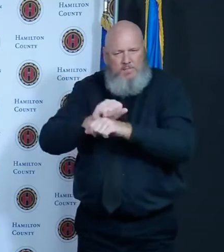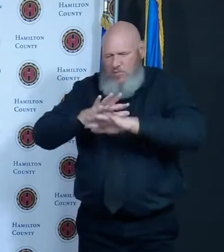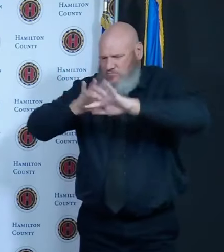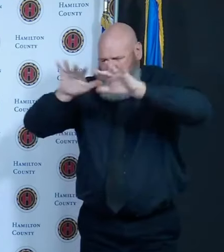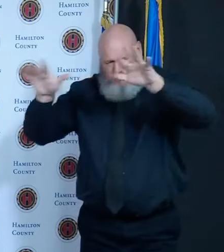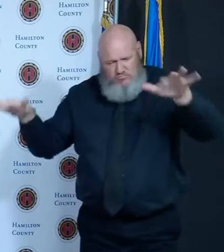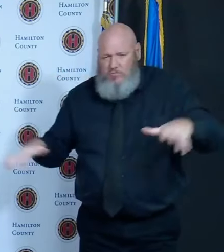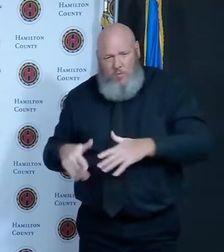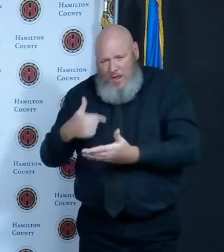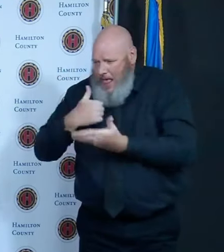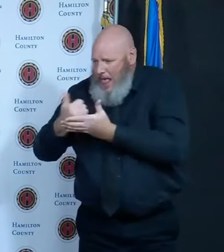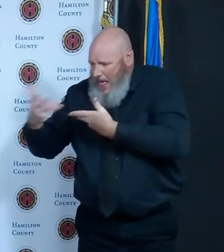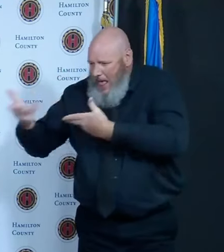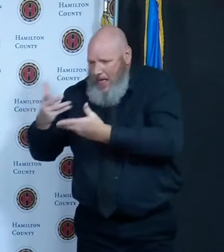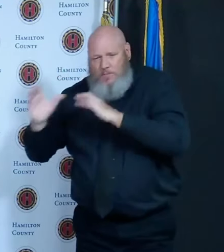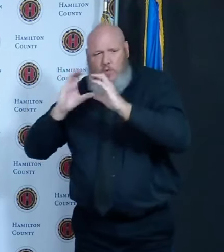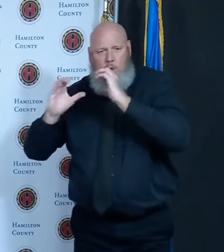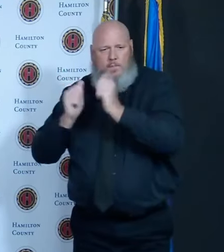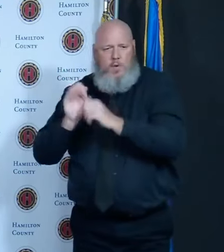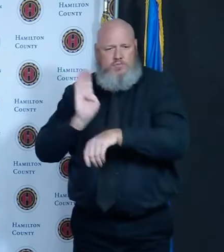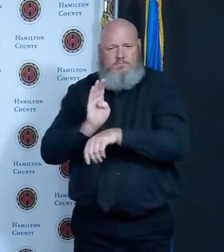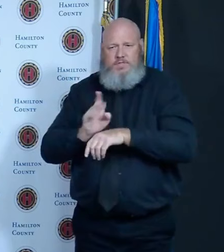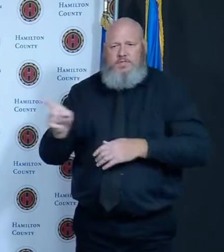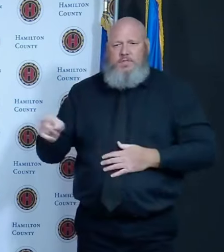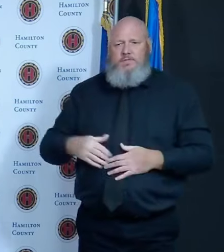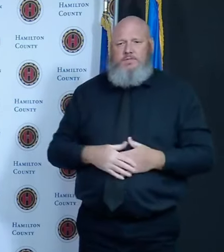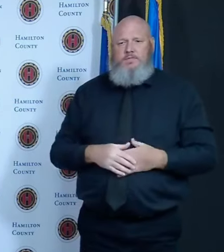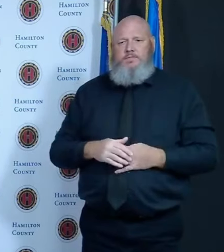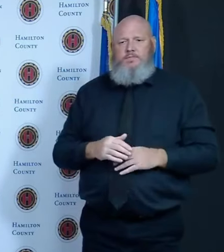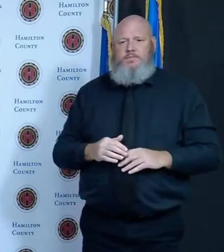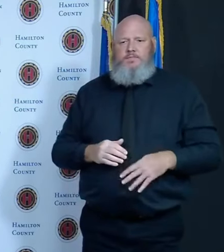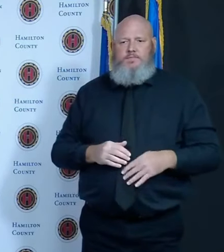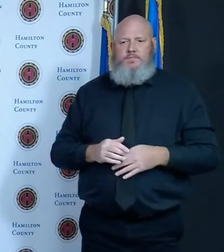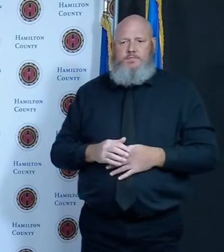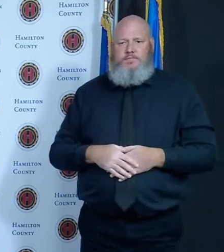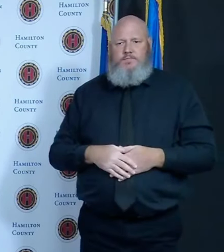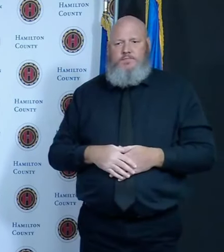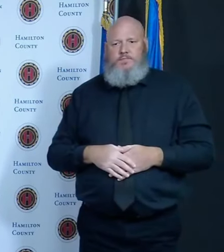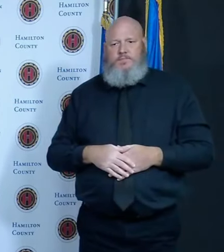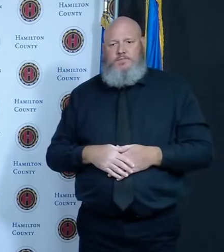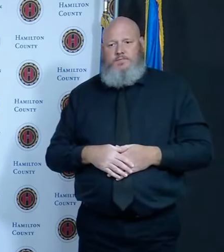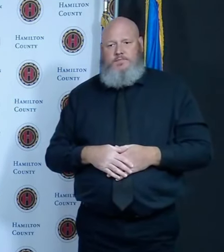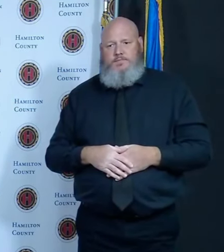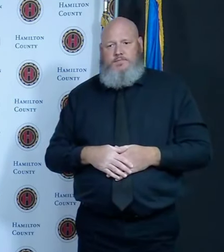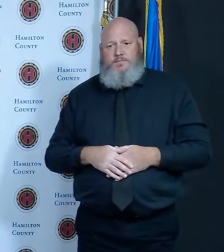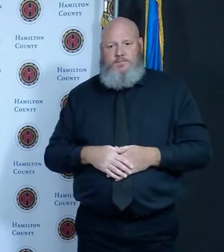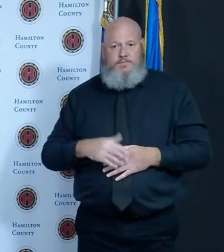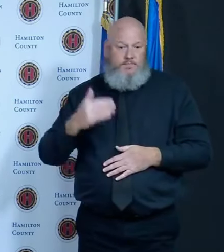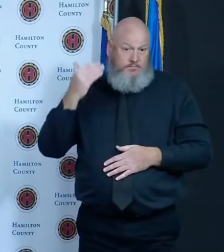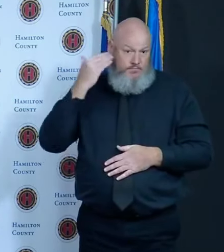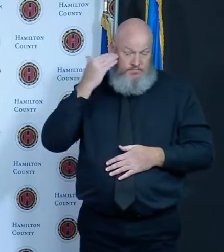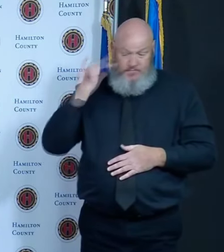development and restart commerce and these are the teams who will continue